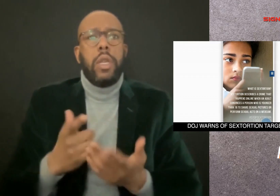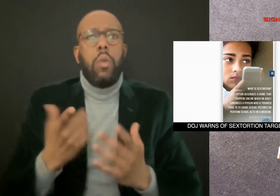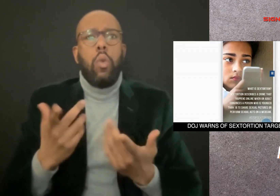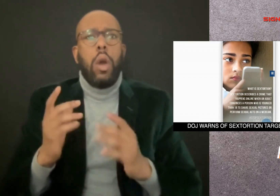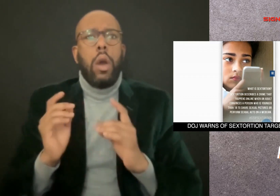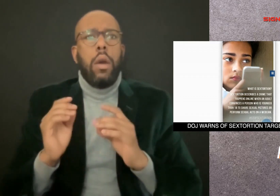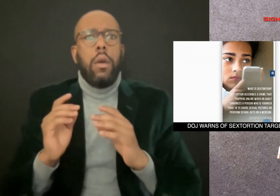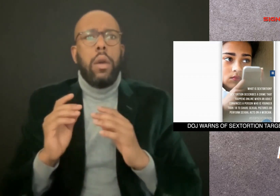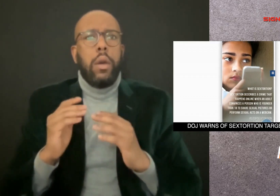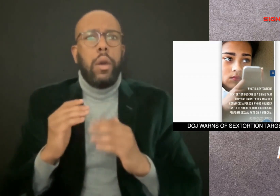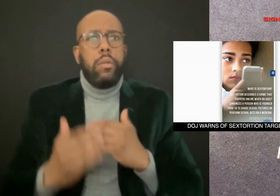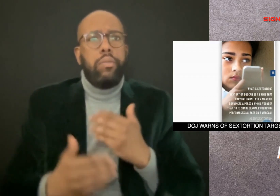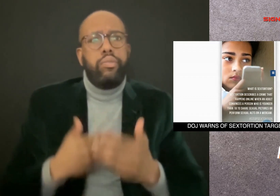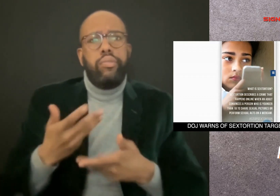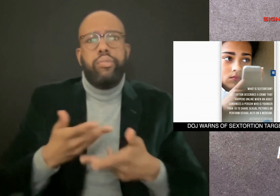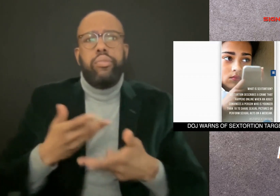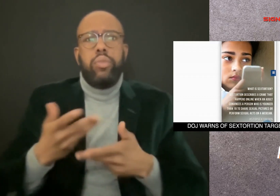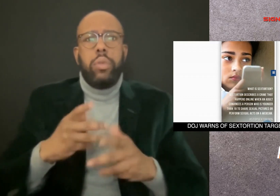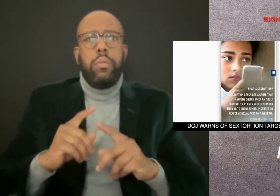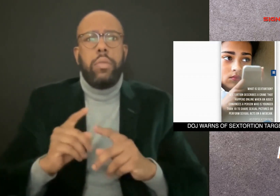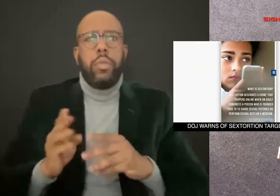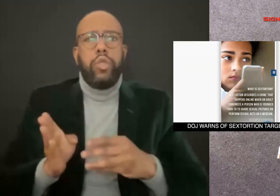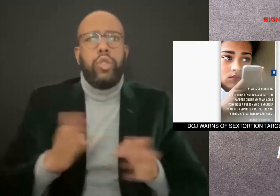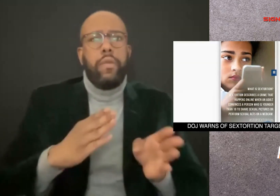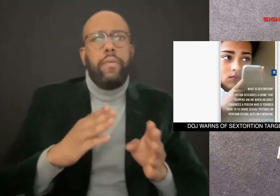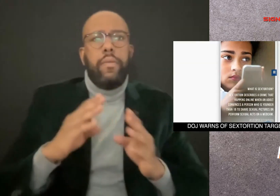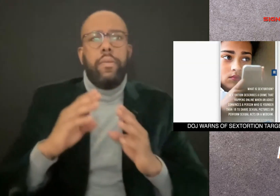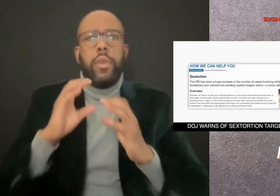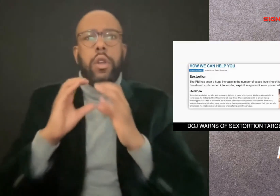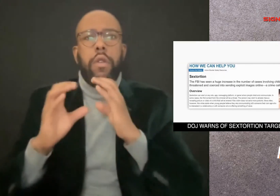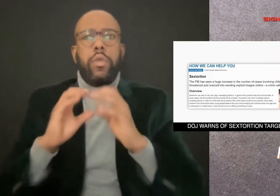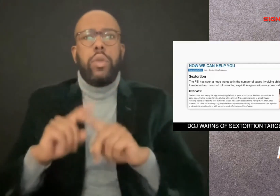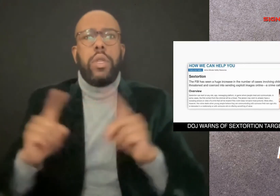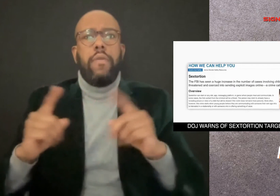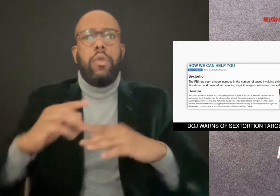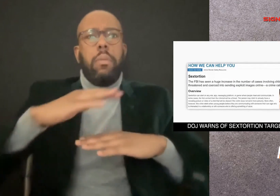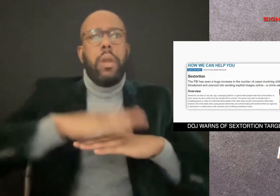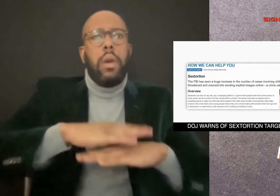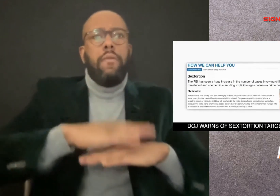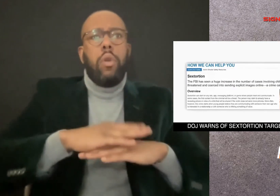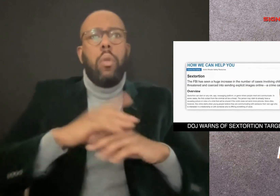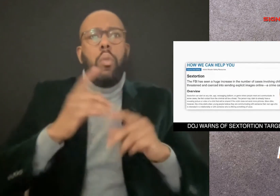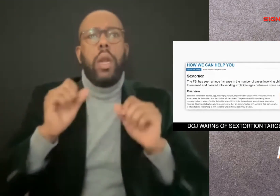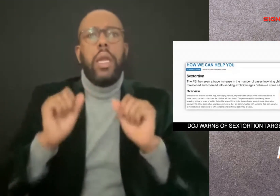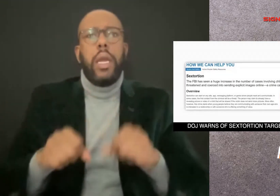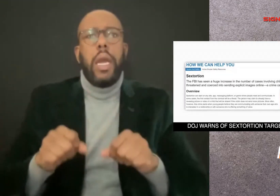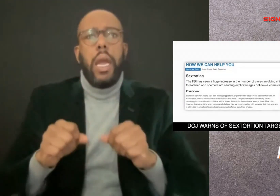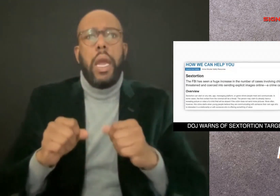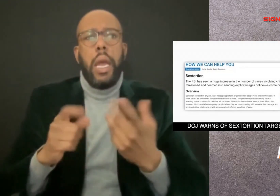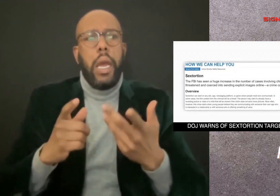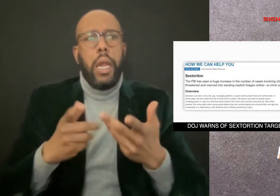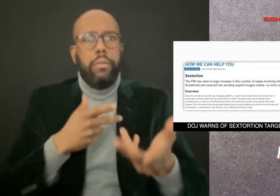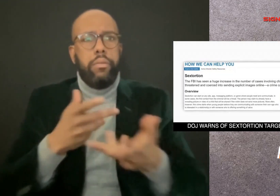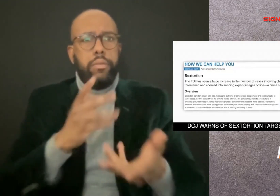younger then they will move the conversation to a different platform where they can direct